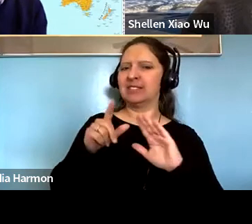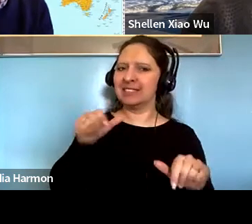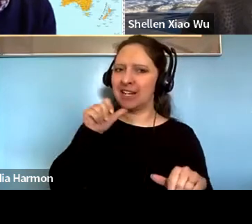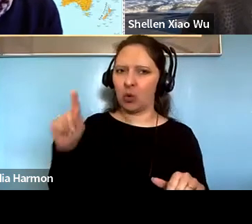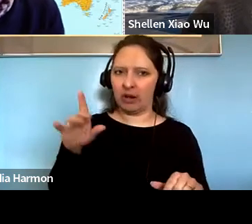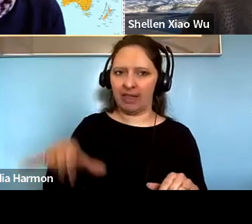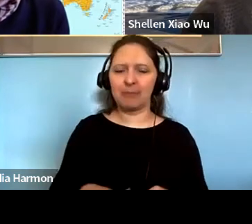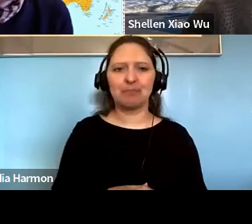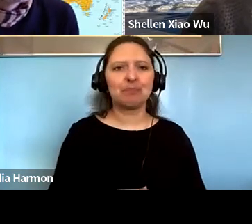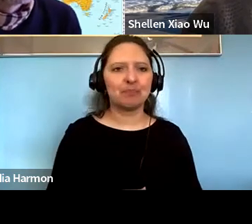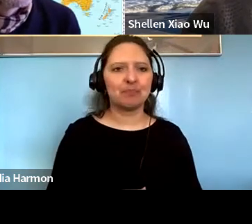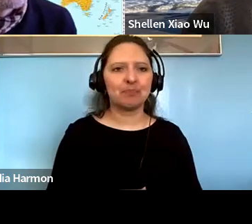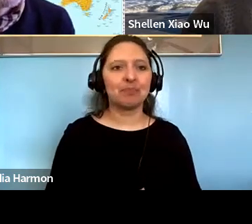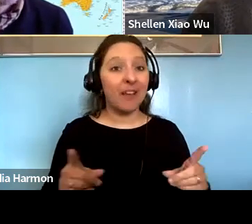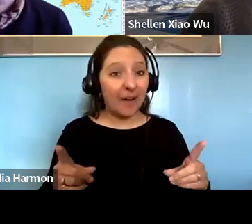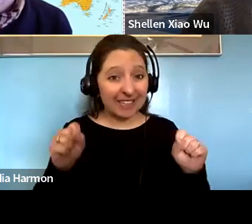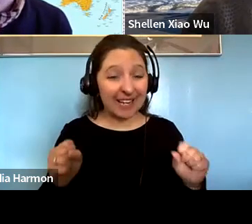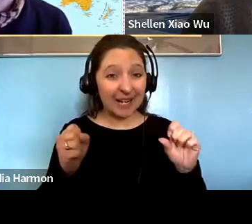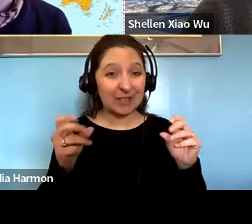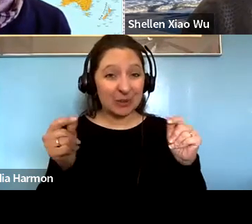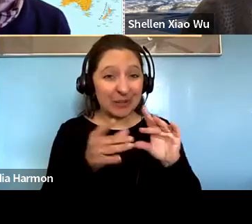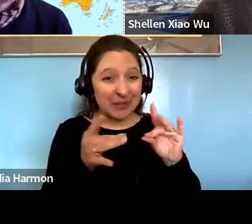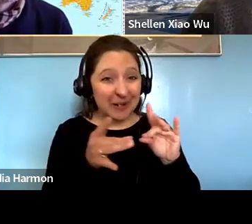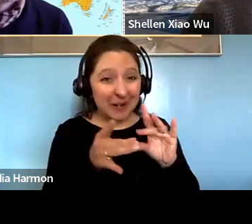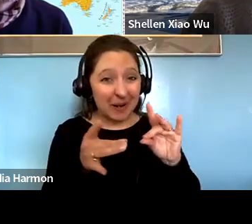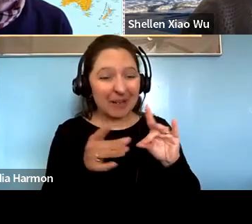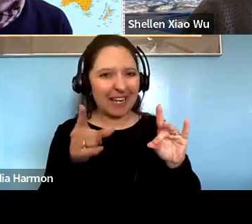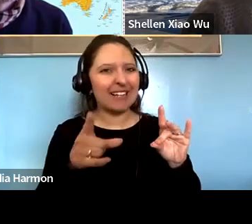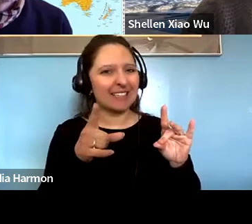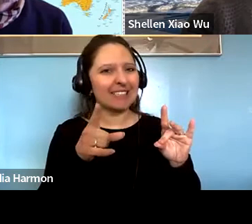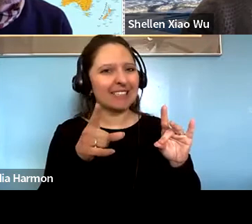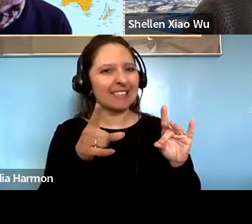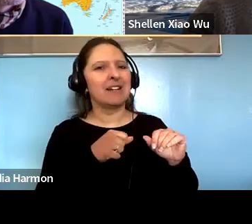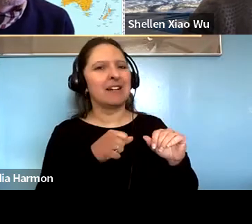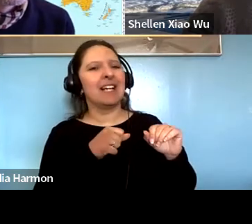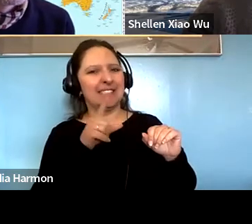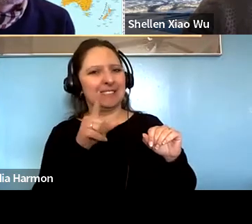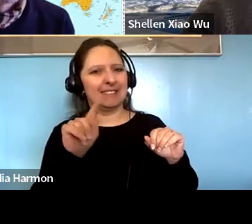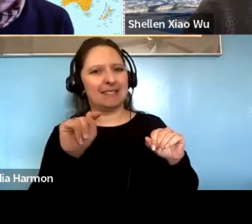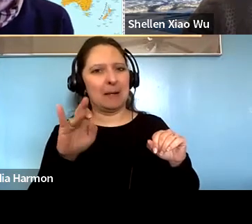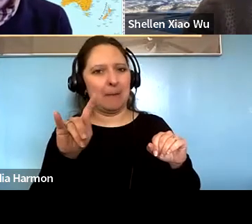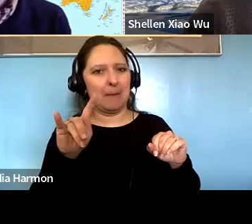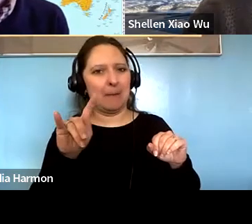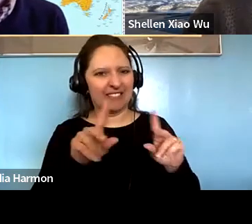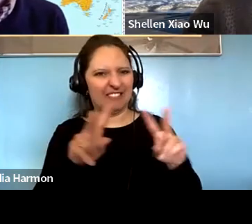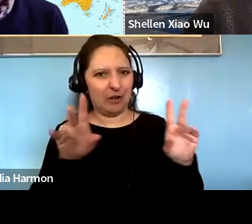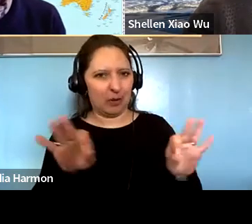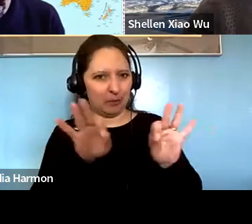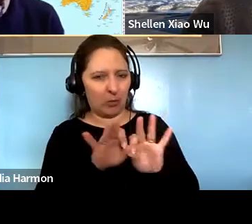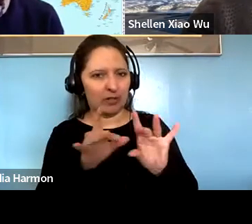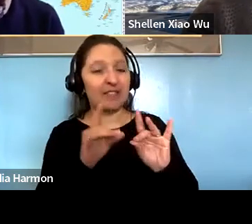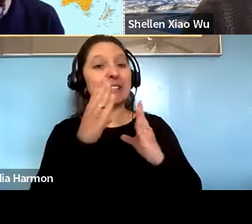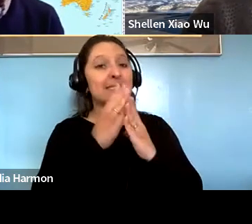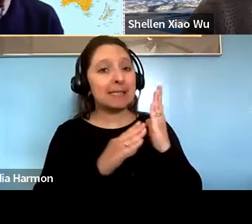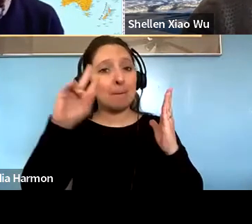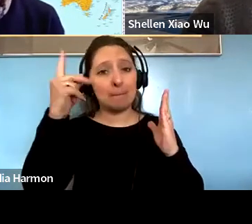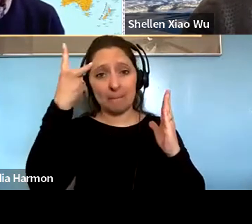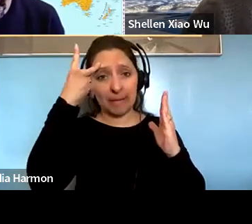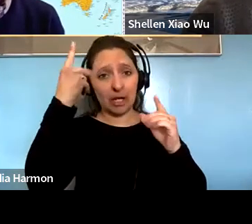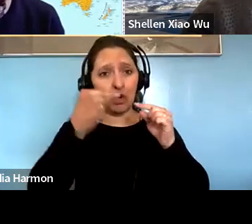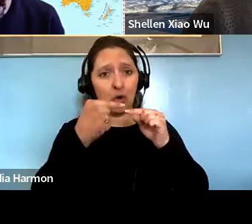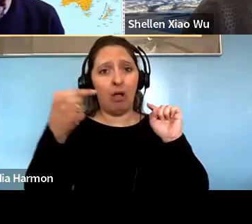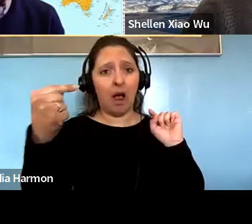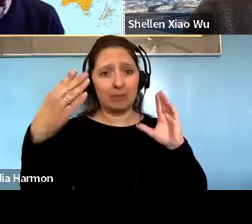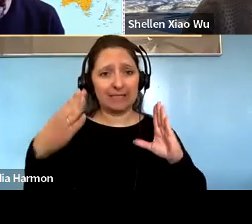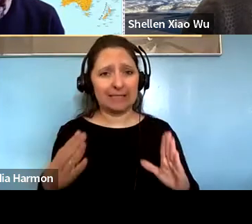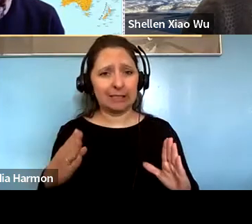Salvador Santino Regilme: hey just quickly comment on Timothy because you made a very important point on that, I mean what is so what is also interesting is that some political opposition actors in these cases, for example in the Philippines.